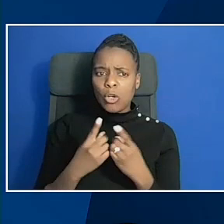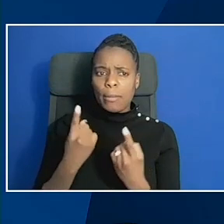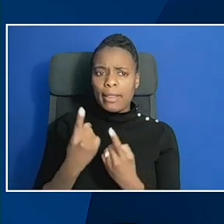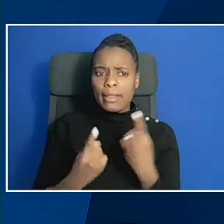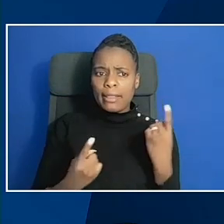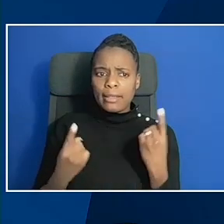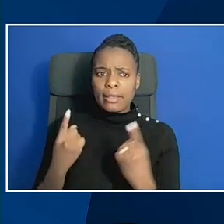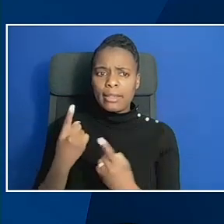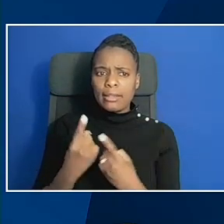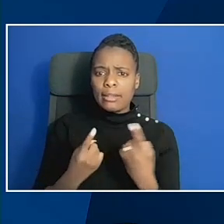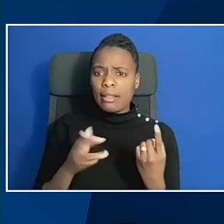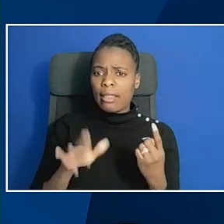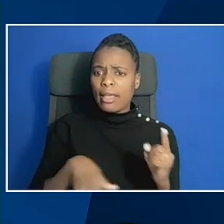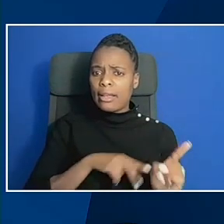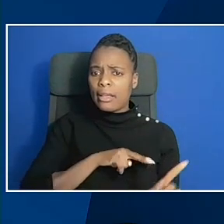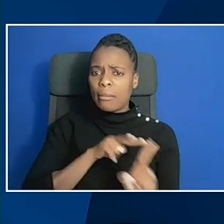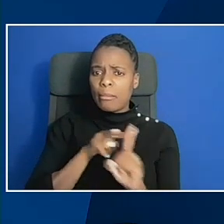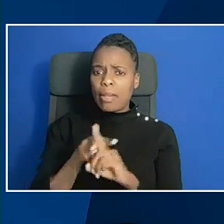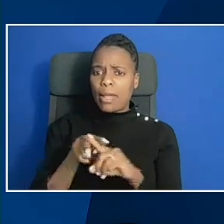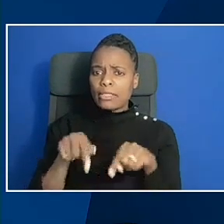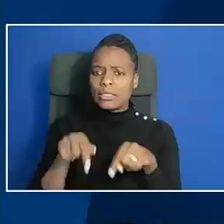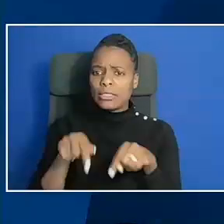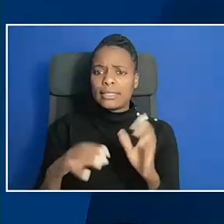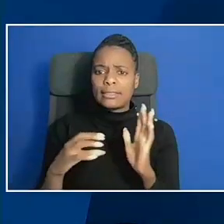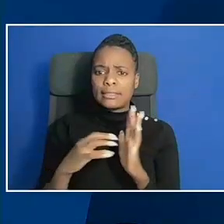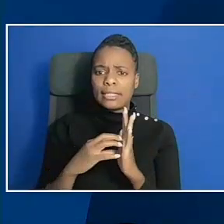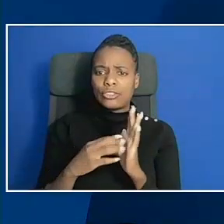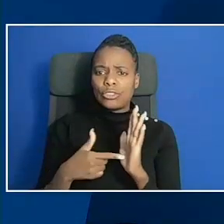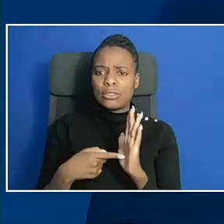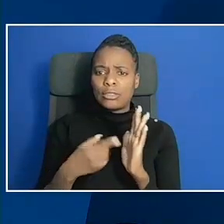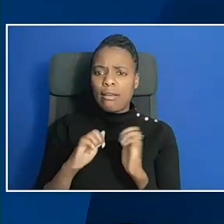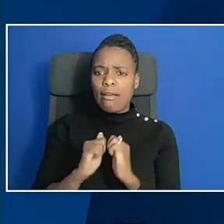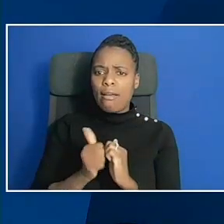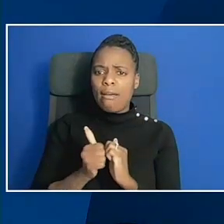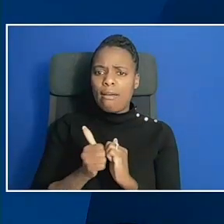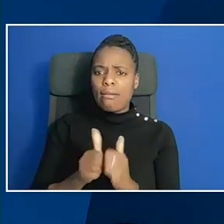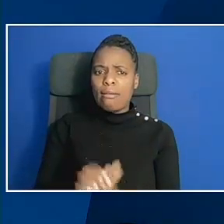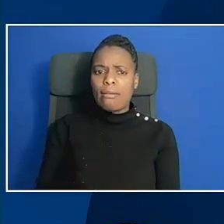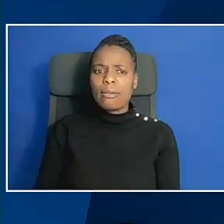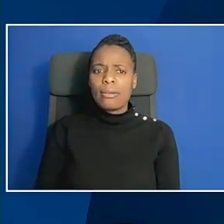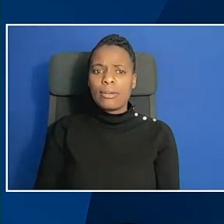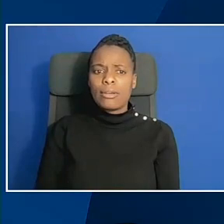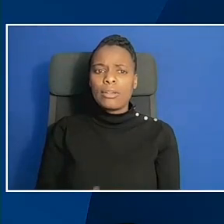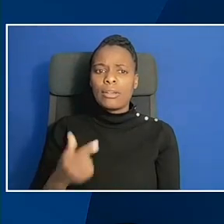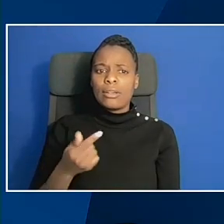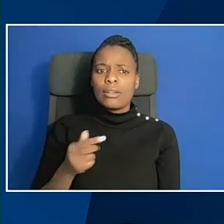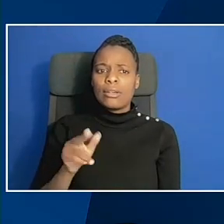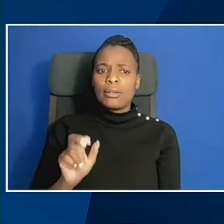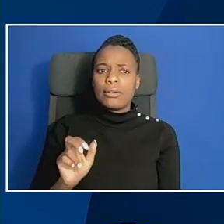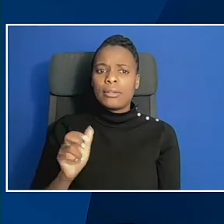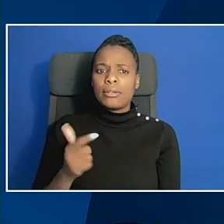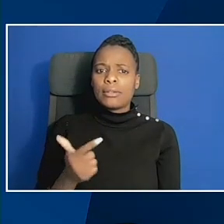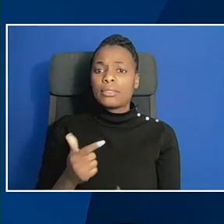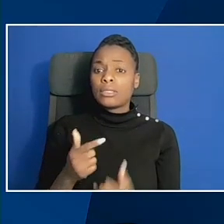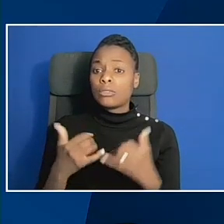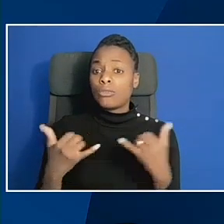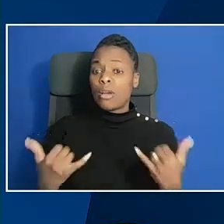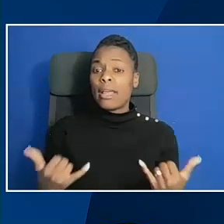applies within this section? You know, right now, I mean, you see our proposed language and we'll look at the